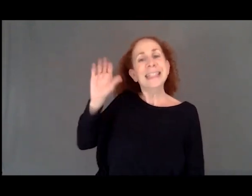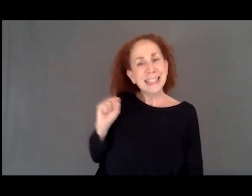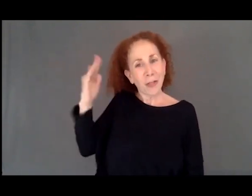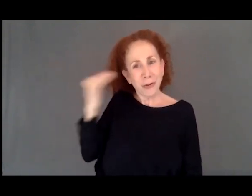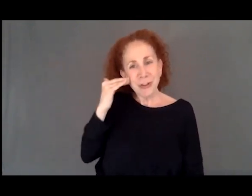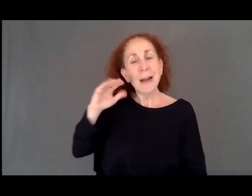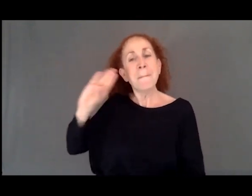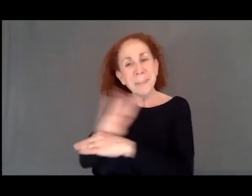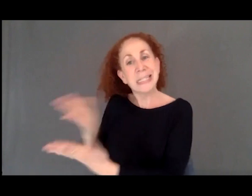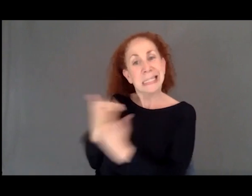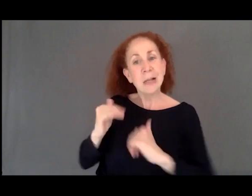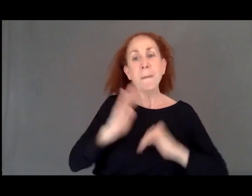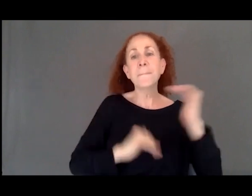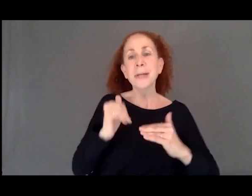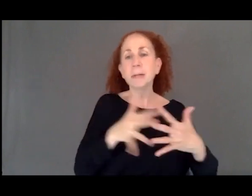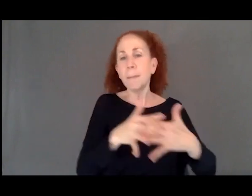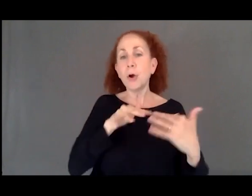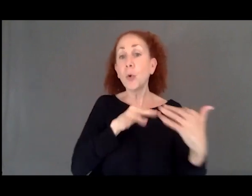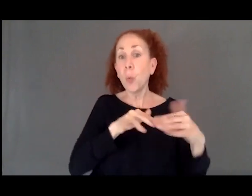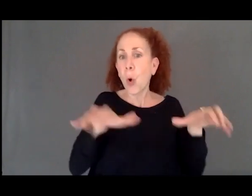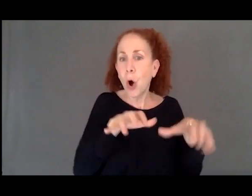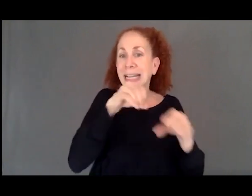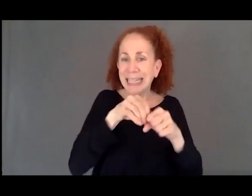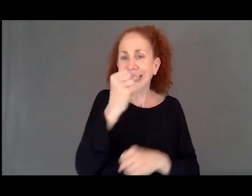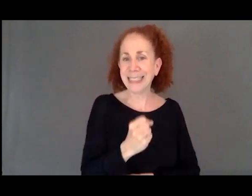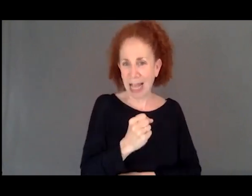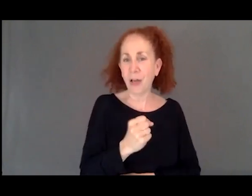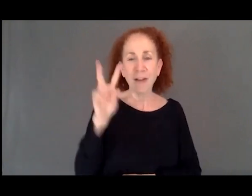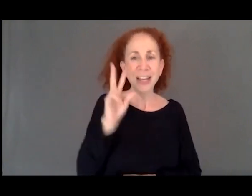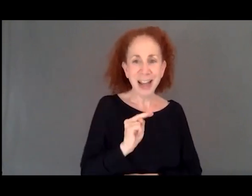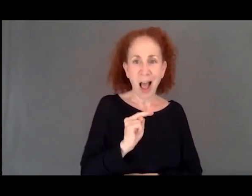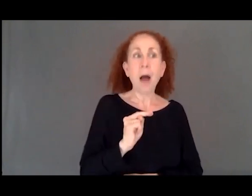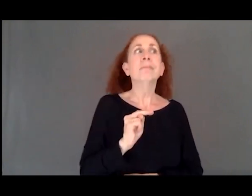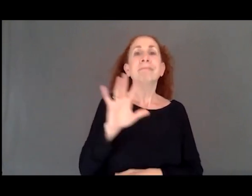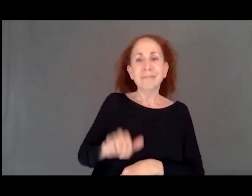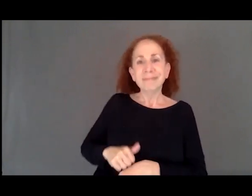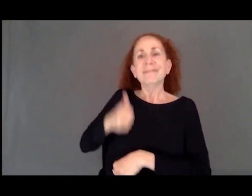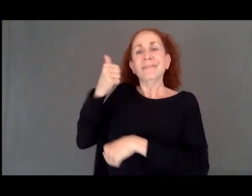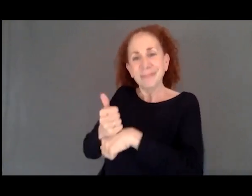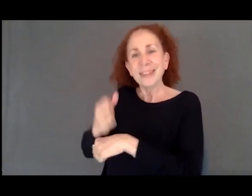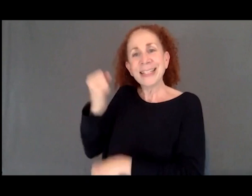to help build the American war effort in South Vietnam. And this helped to set the stage for South Korean